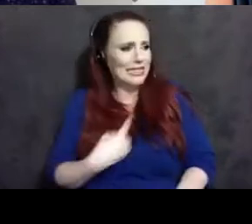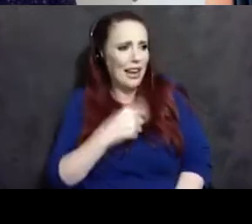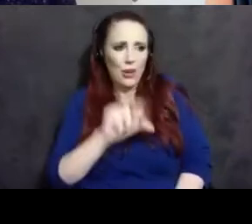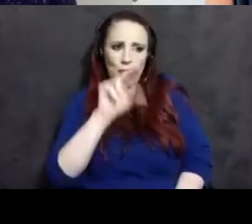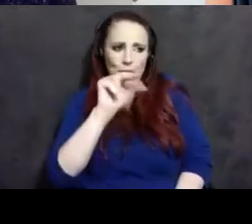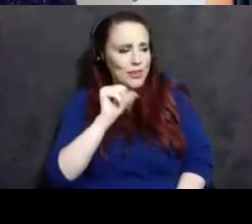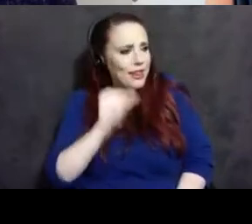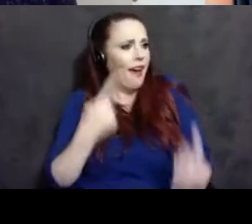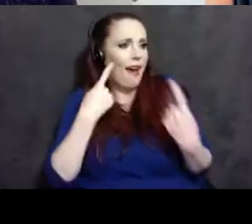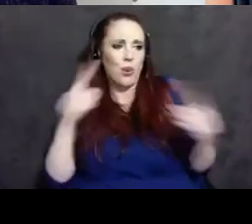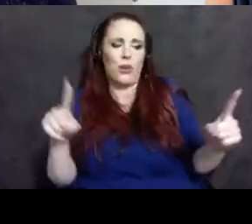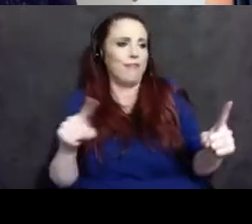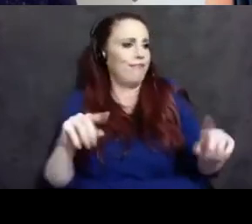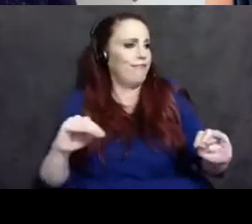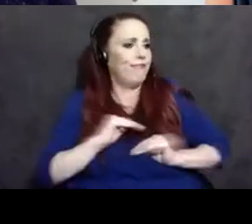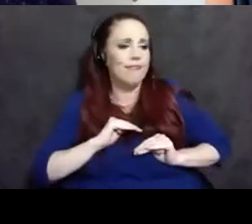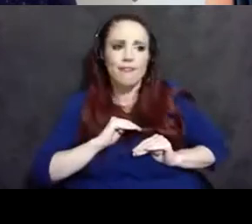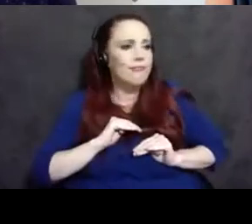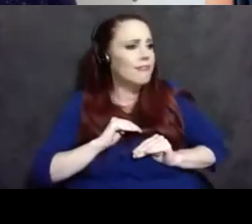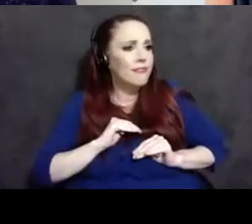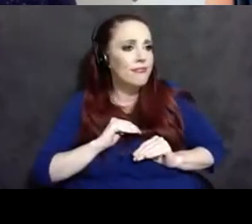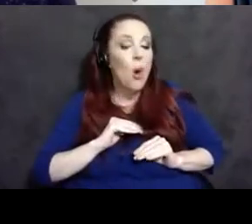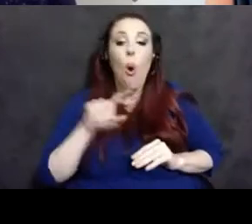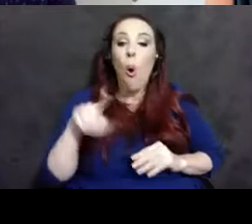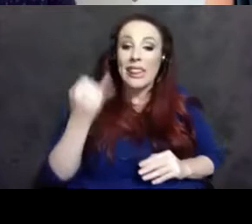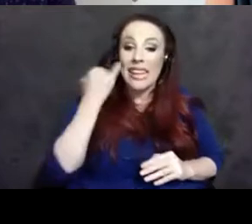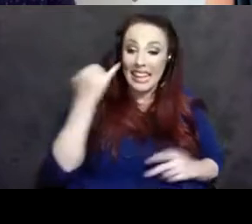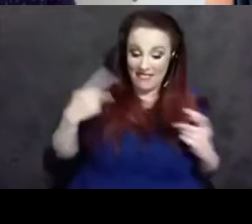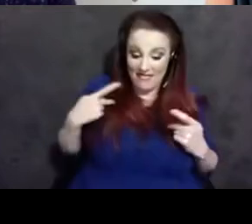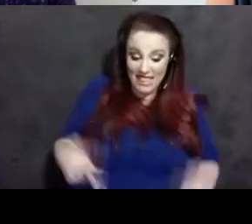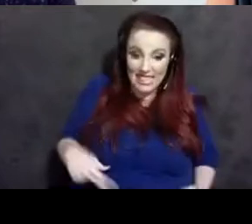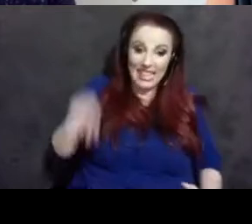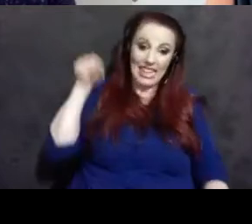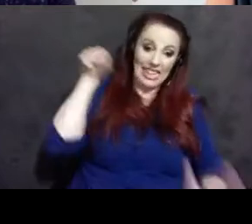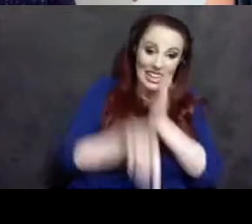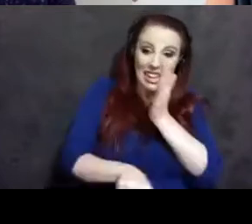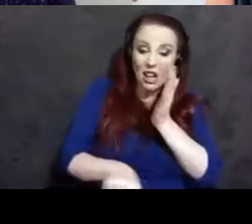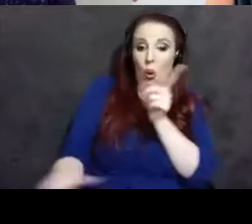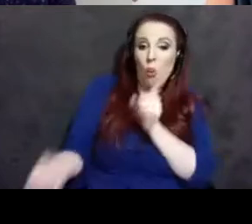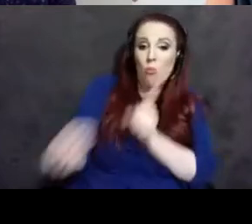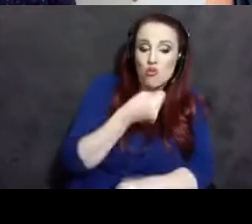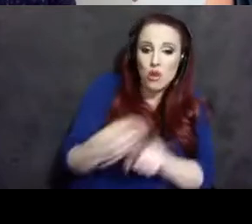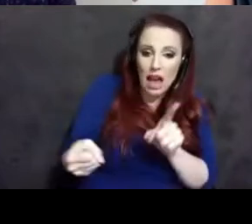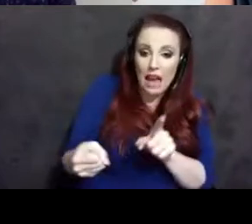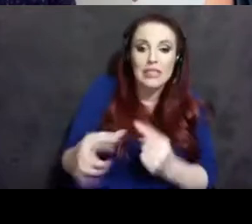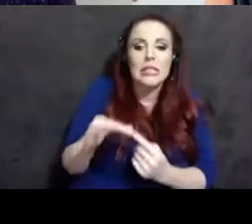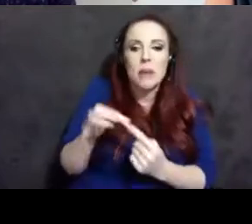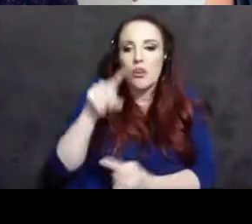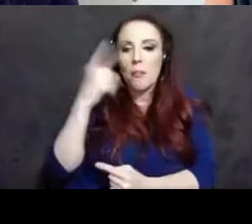And it is only when we are physically killed or brutalized, especially black trans folks, our lives matters.